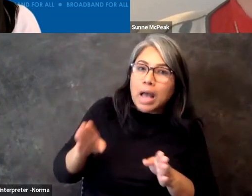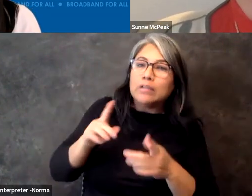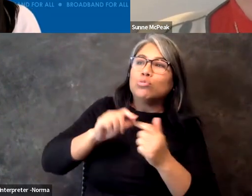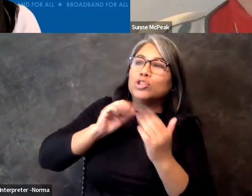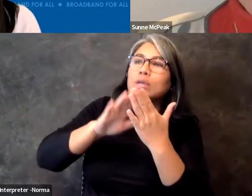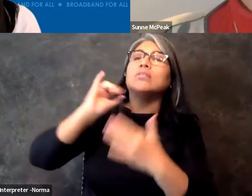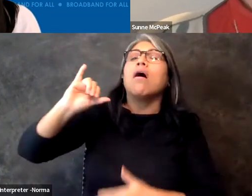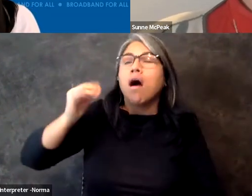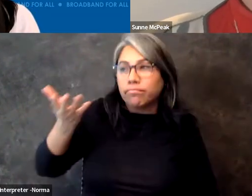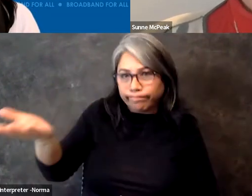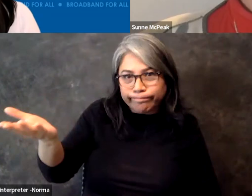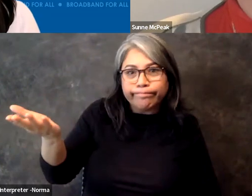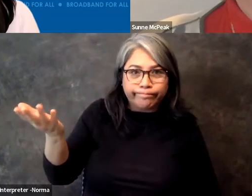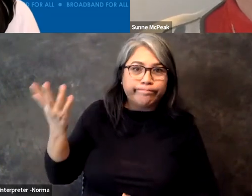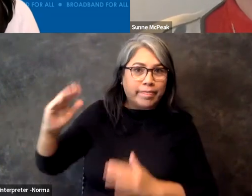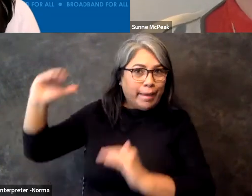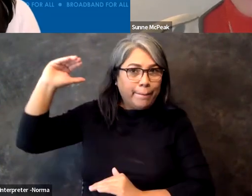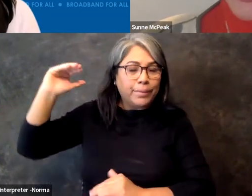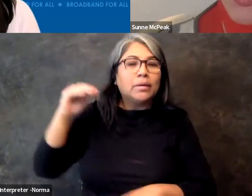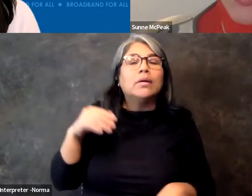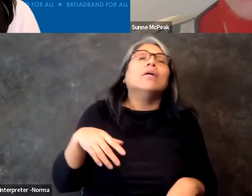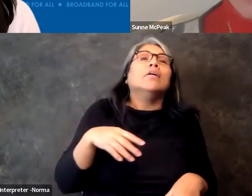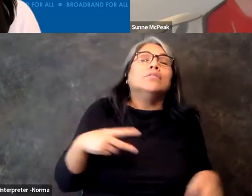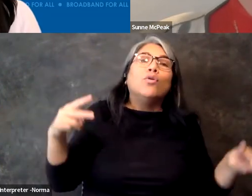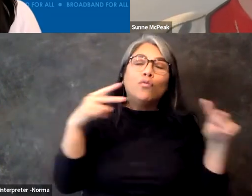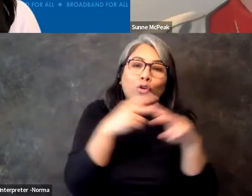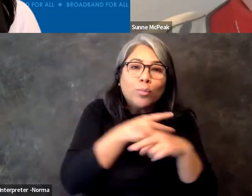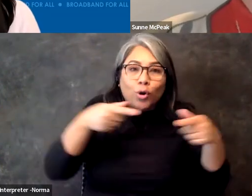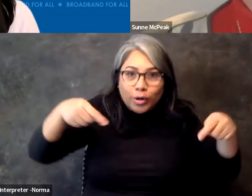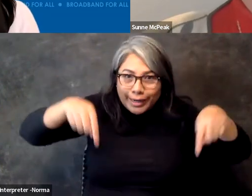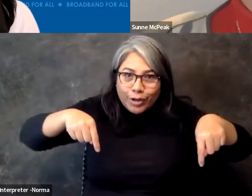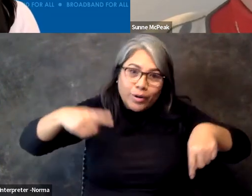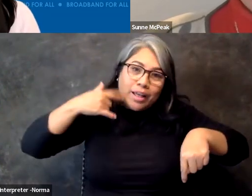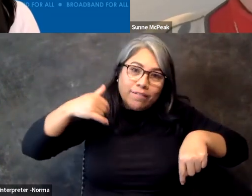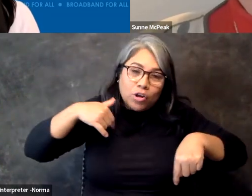Furthermore, what we have in California as a goal set by the California Broadband Council